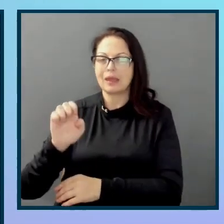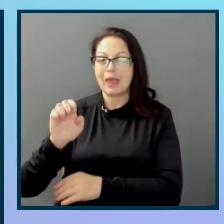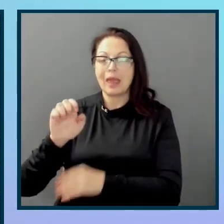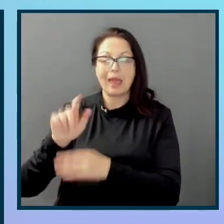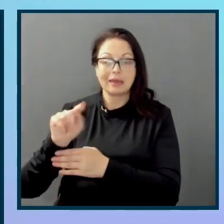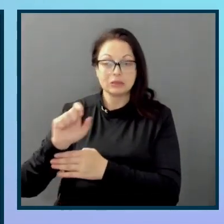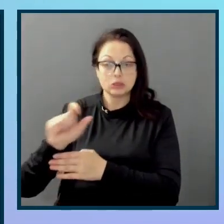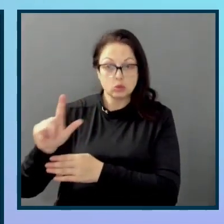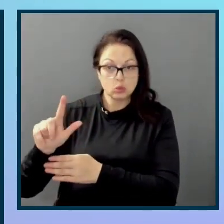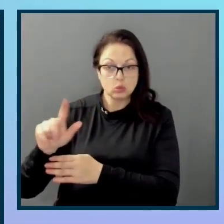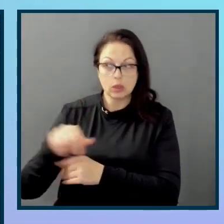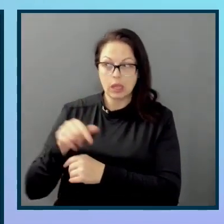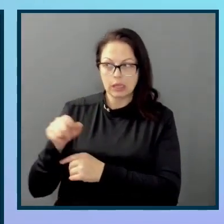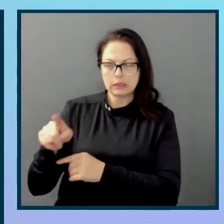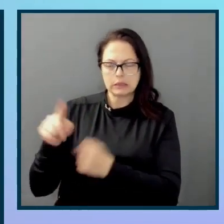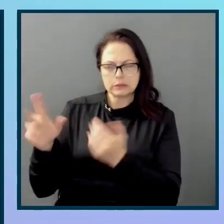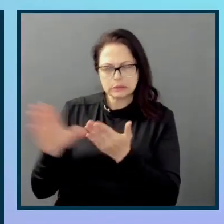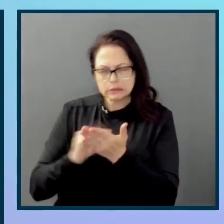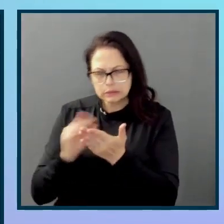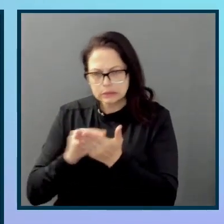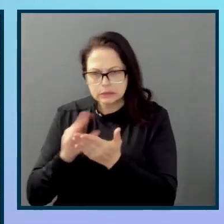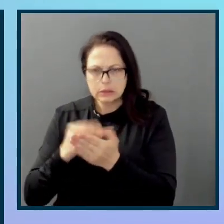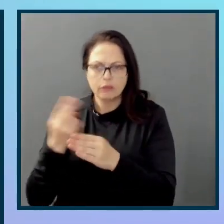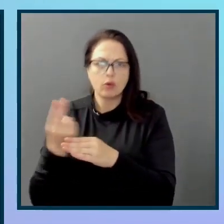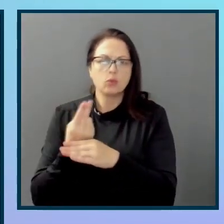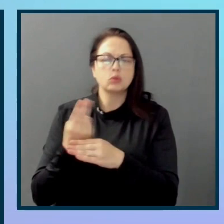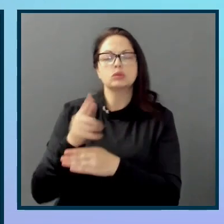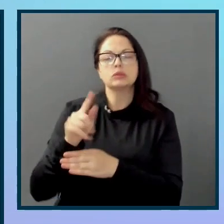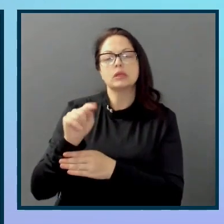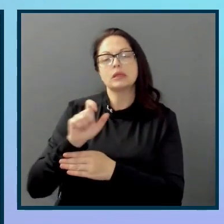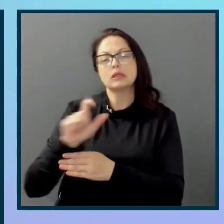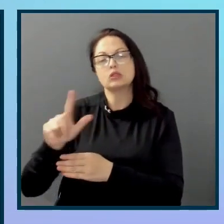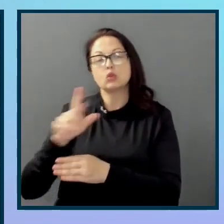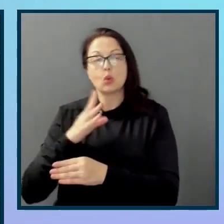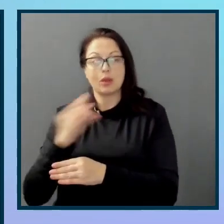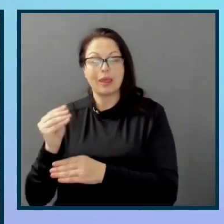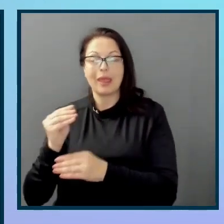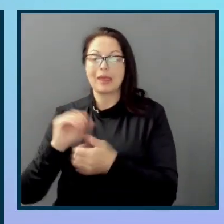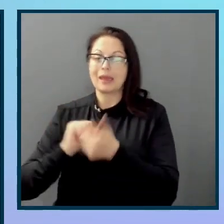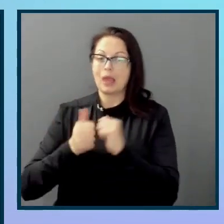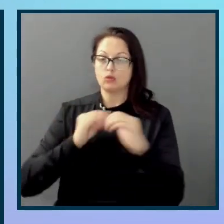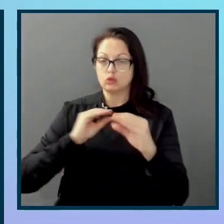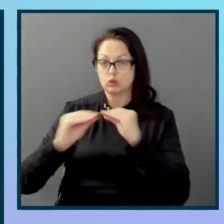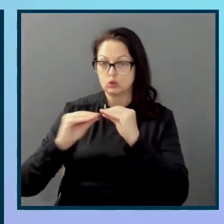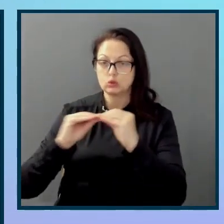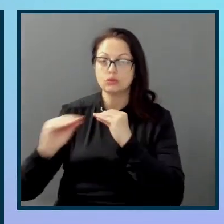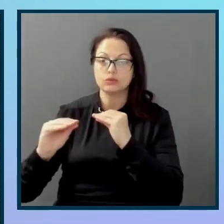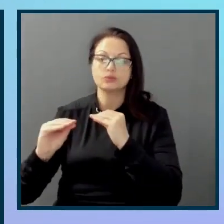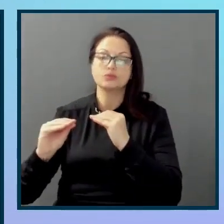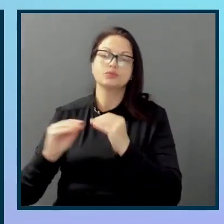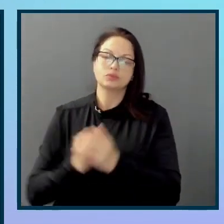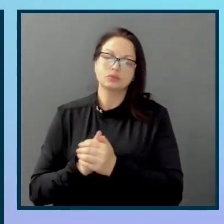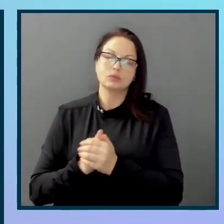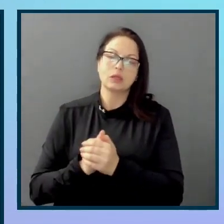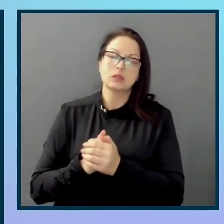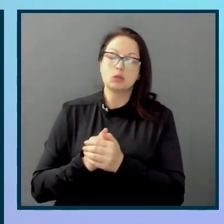from using that axe tool and the remediation tips and techniques that were built within. So I think that would be a really great place to start as well.